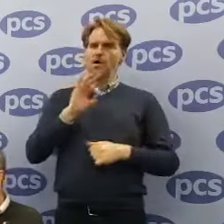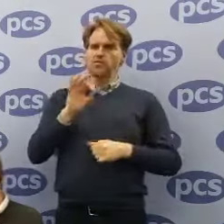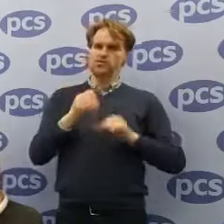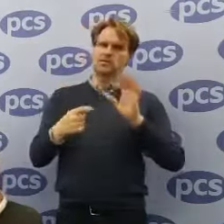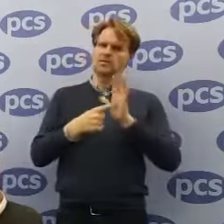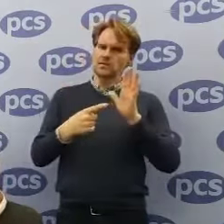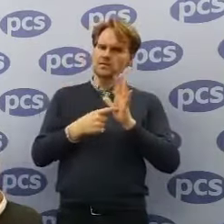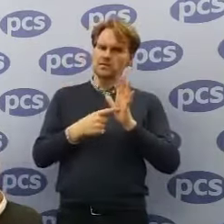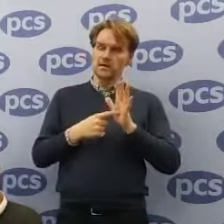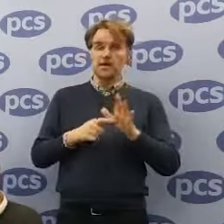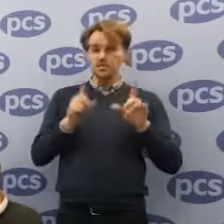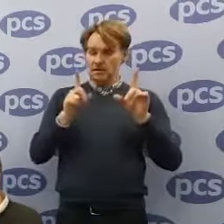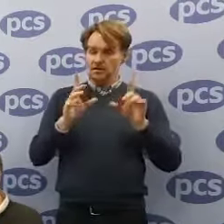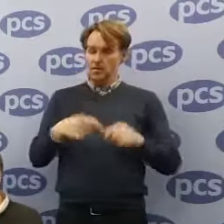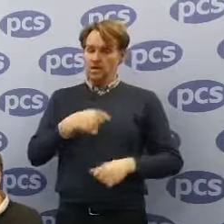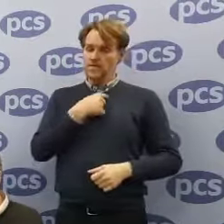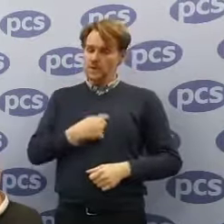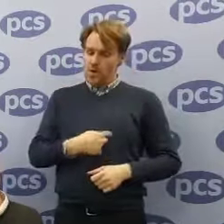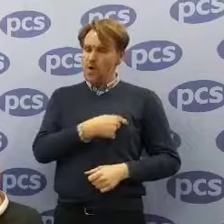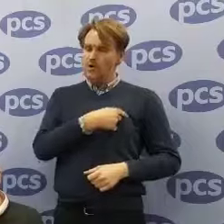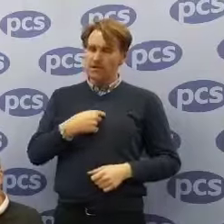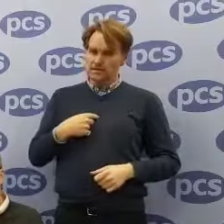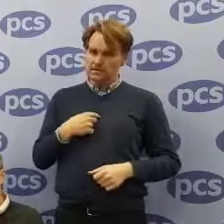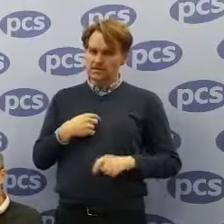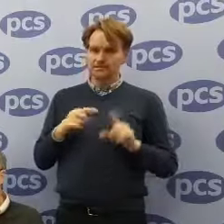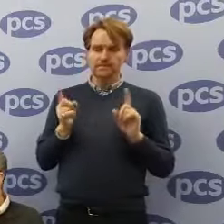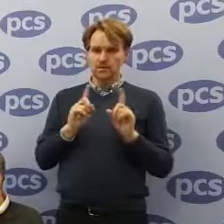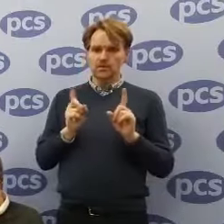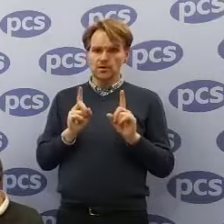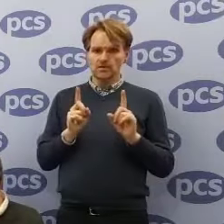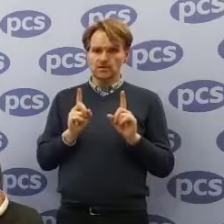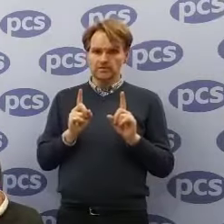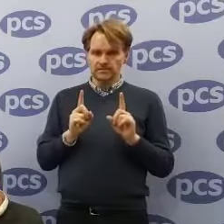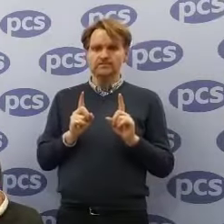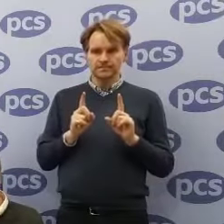honest I think we know one thing to be true that it is almost certain that they